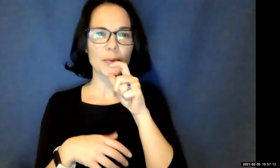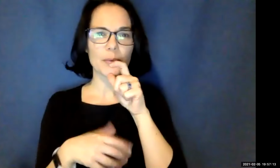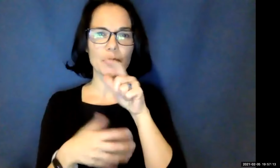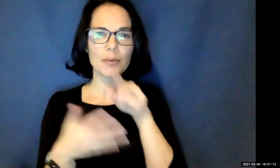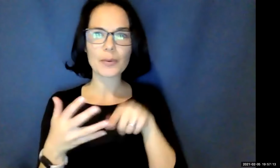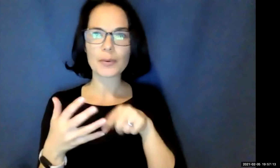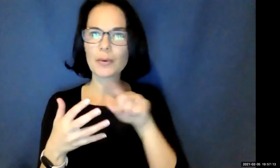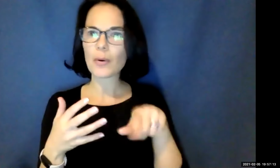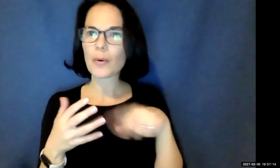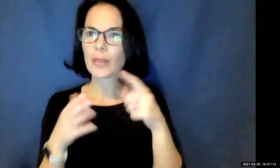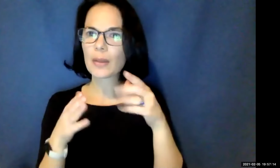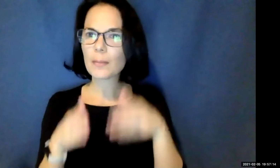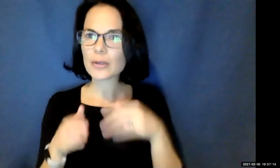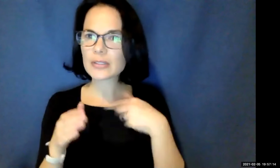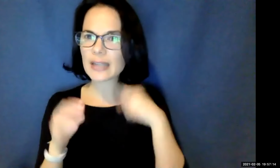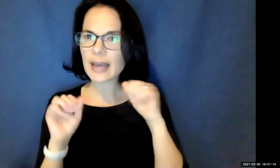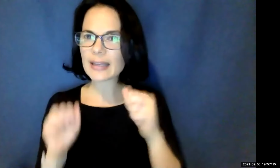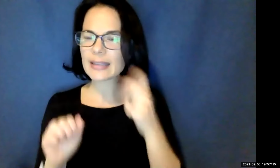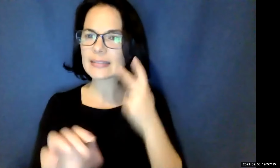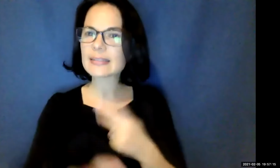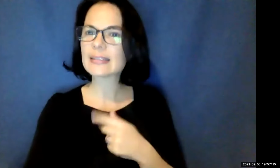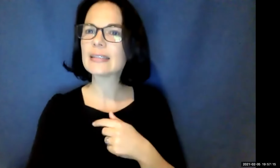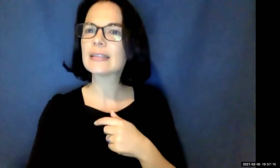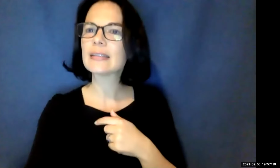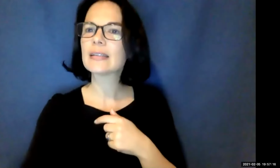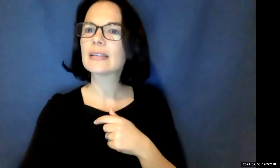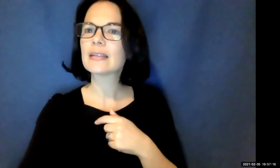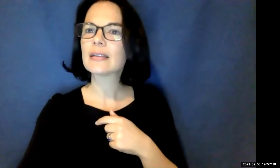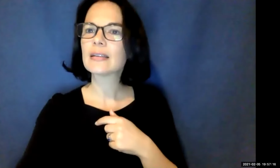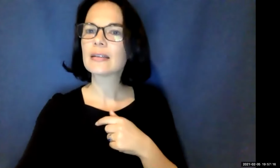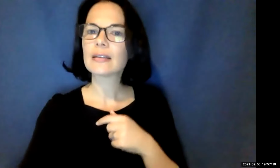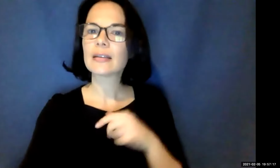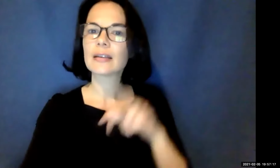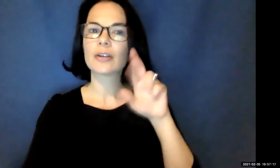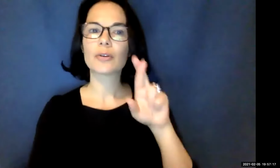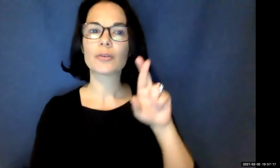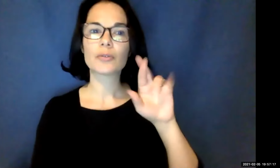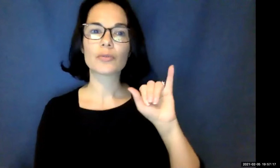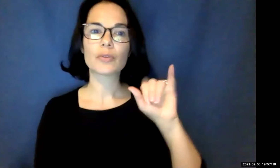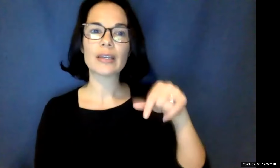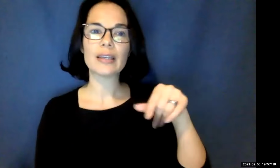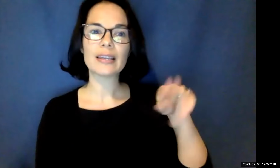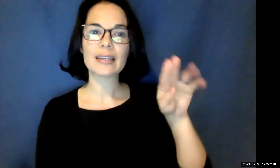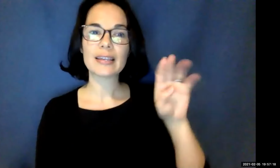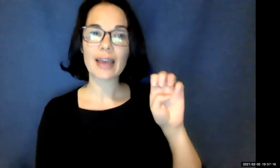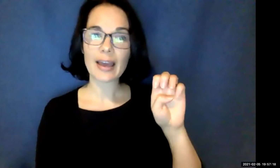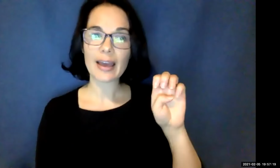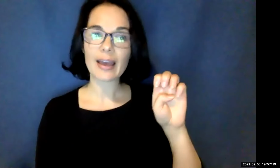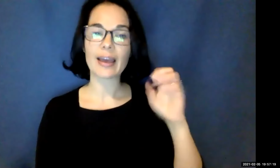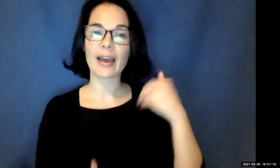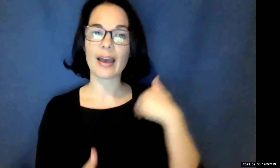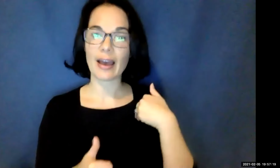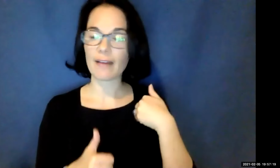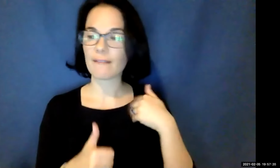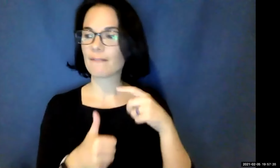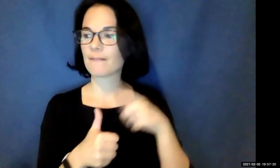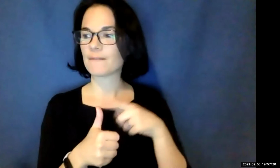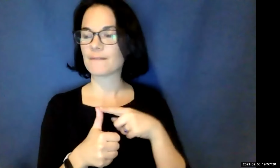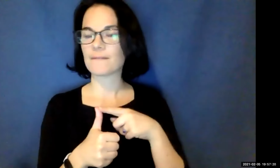that I can see from here. We have Rique, R-I-Q-U-E.